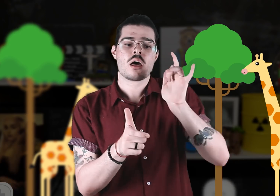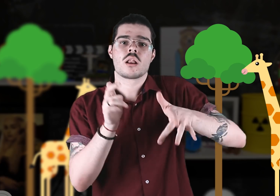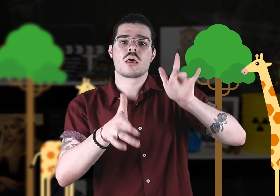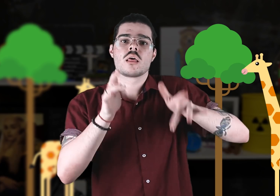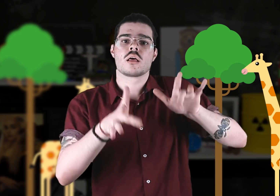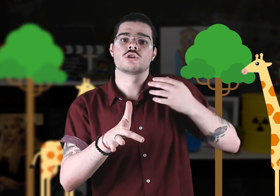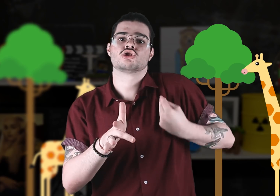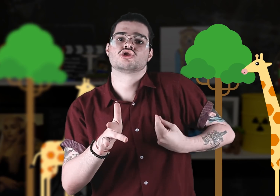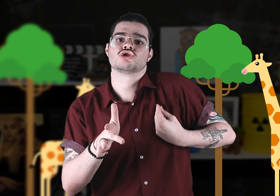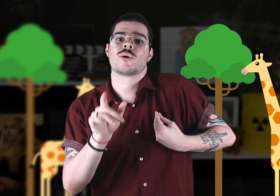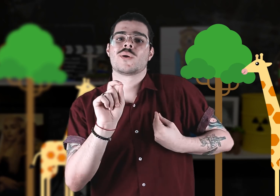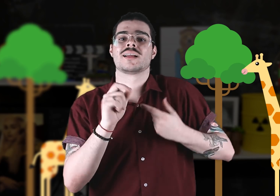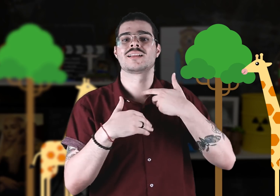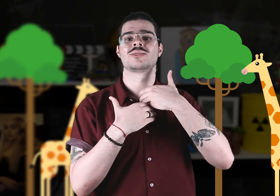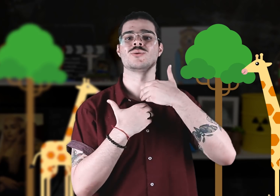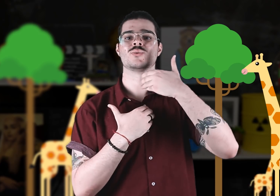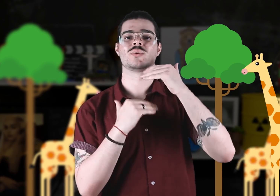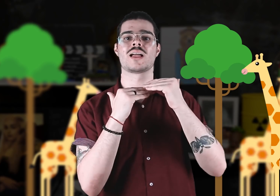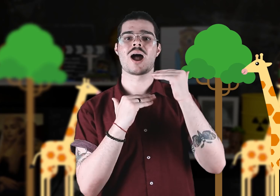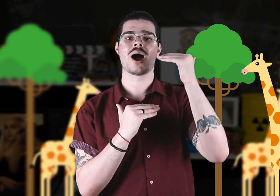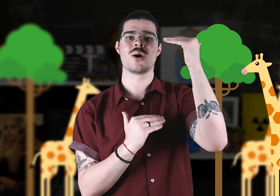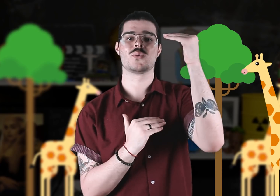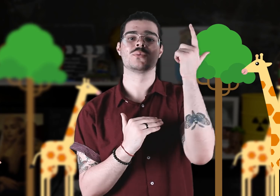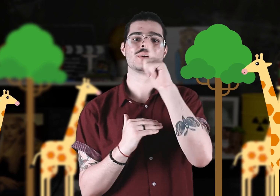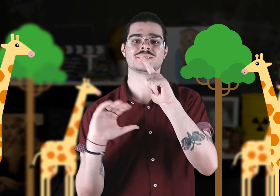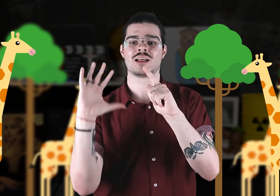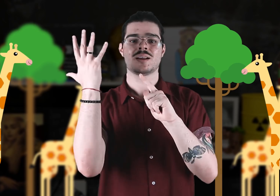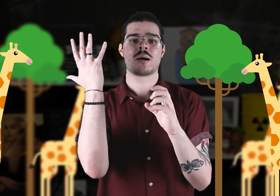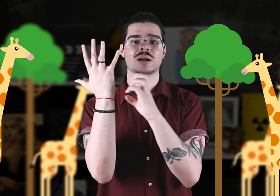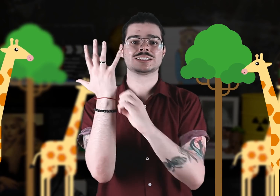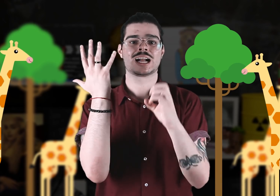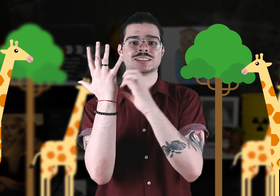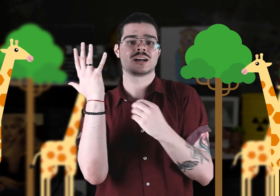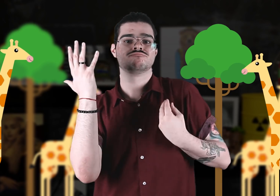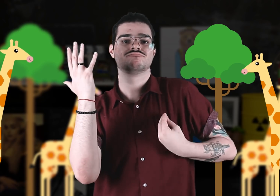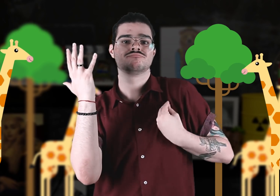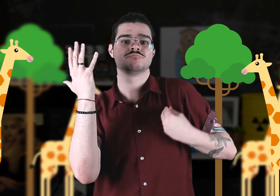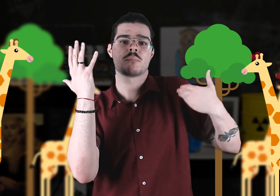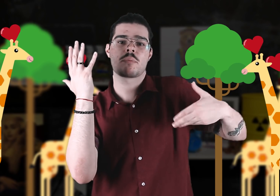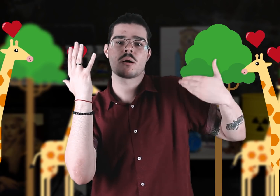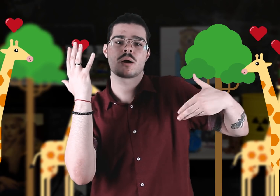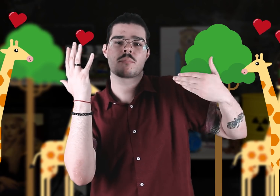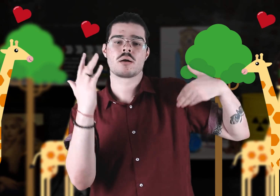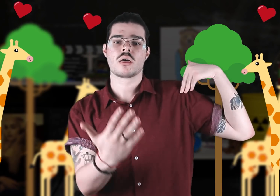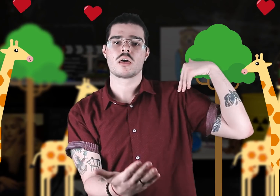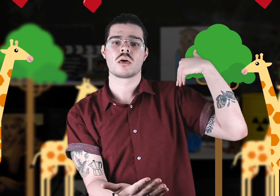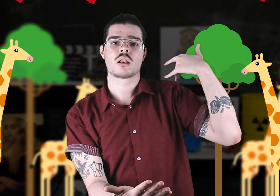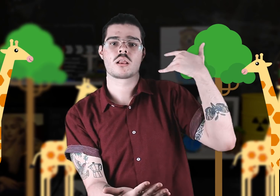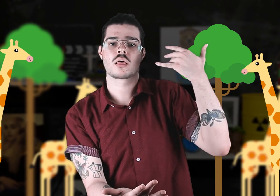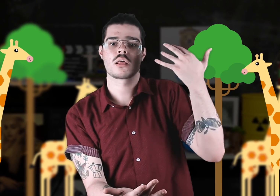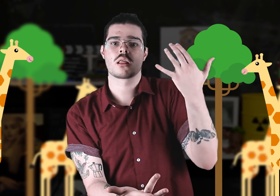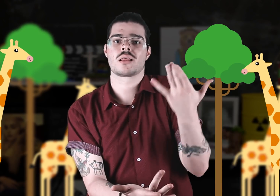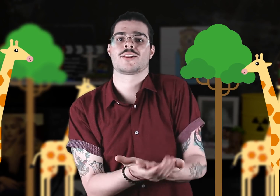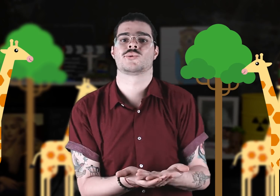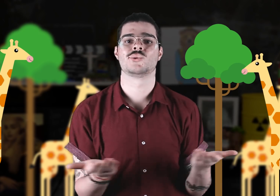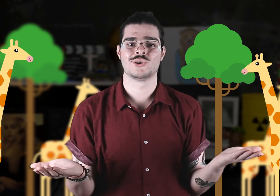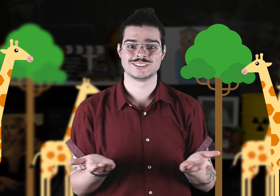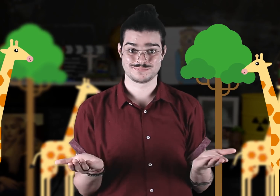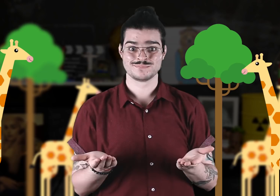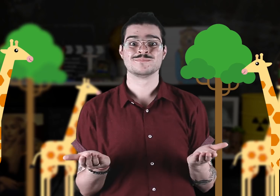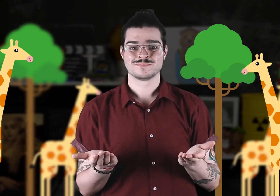surviving only long-necked giraffes, which still exist today.